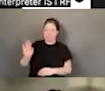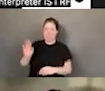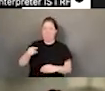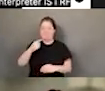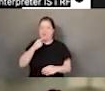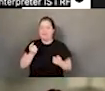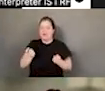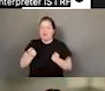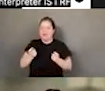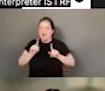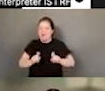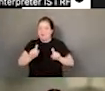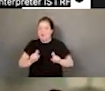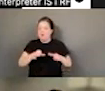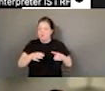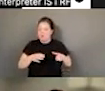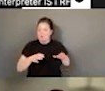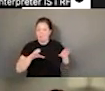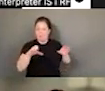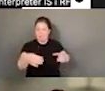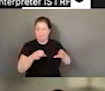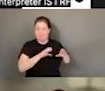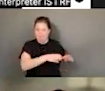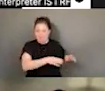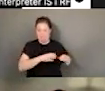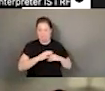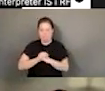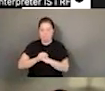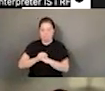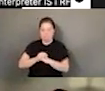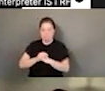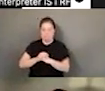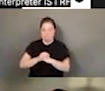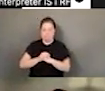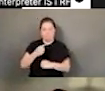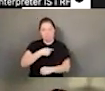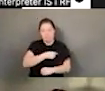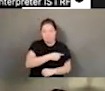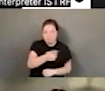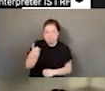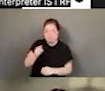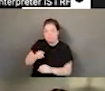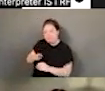And during the user tests, some of the users tested prototypes where the cognitive criteria had been implemented.